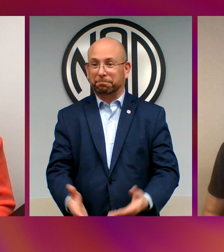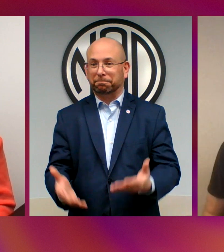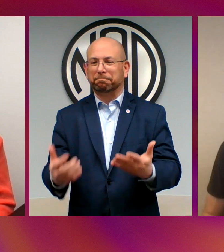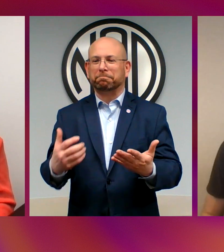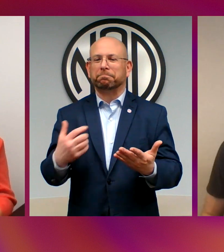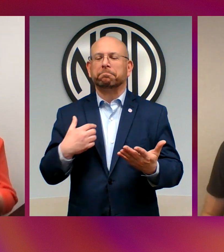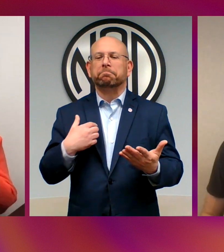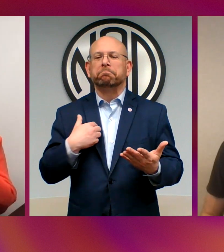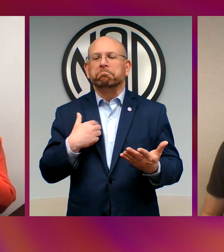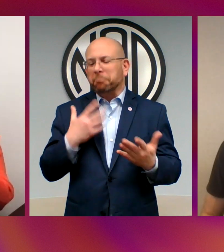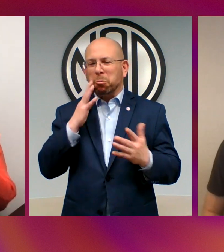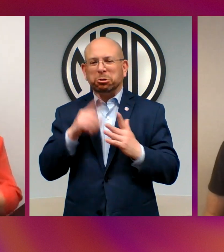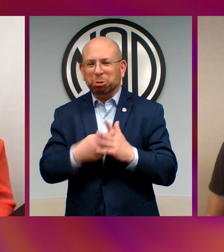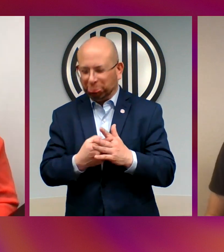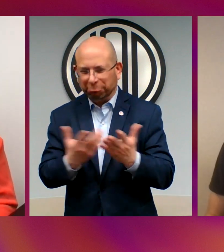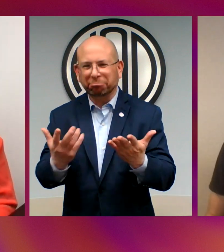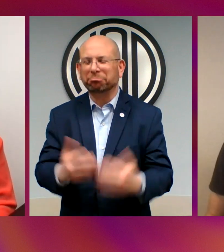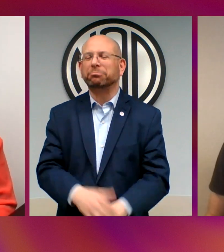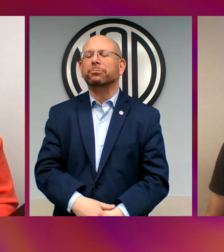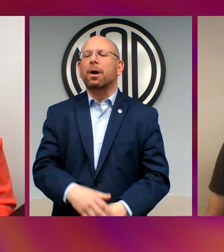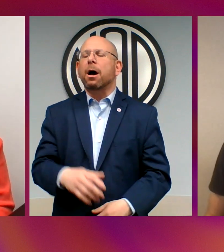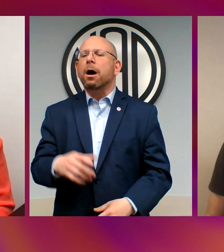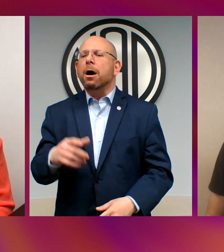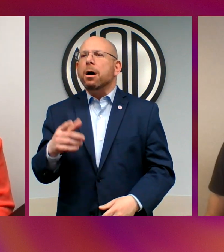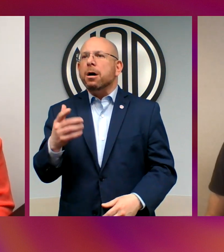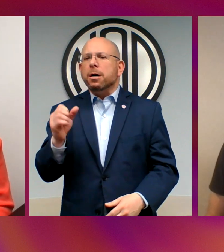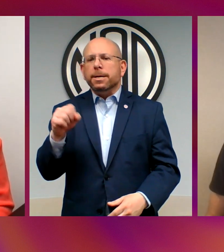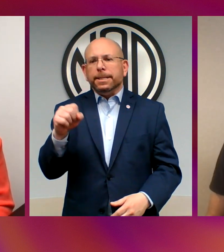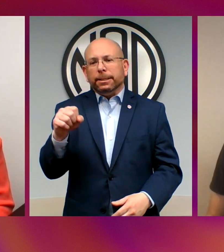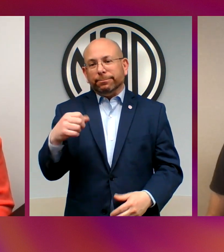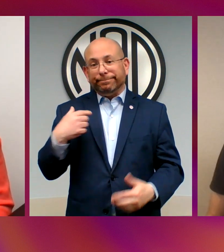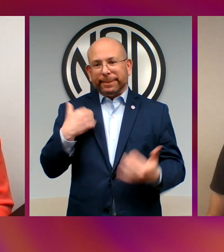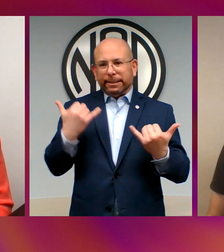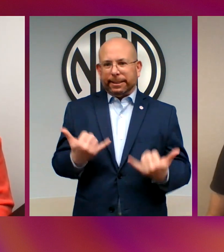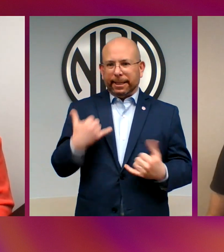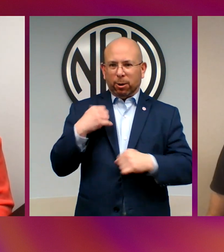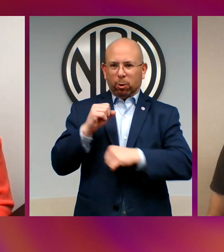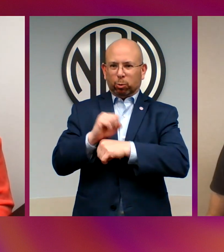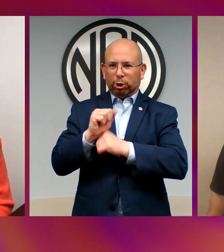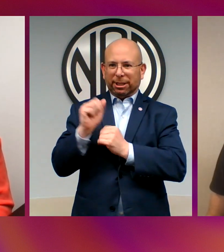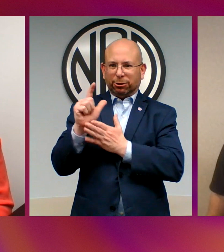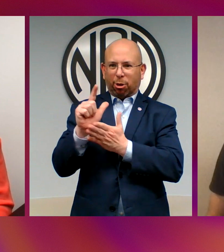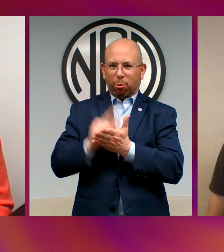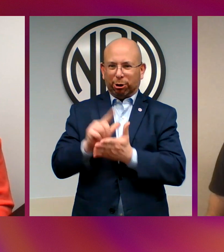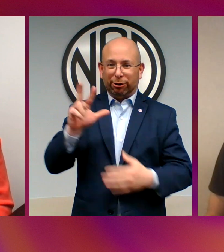Well, I can go ahead and kick us off. Yeah. I've been practicing